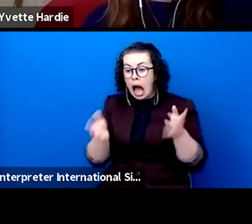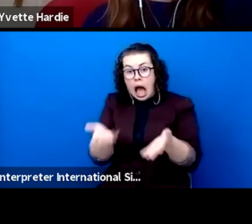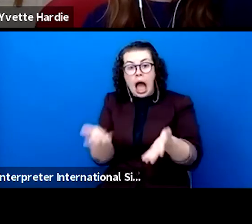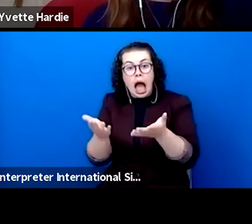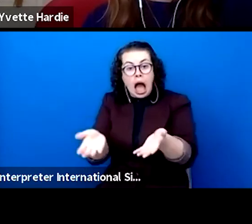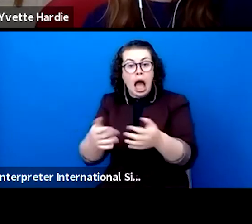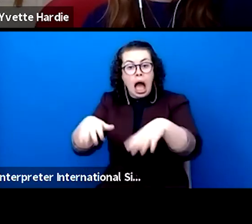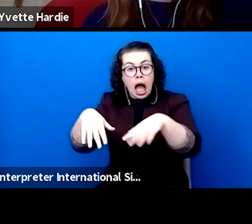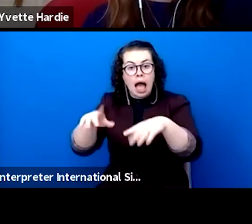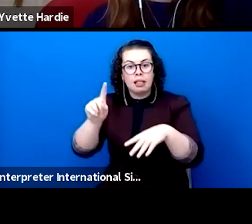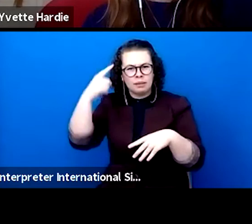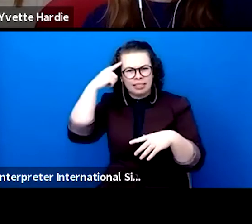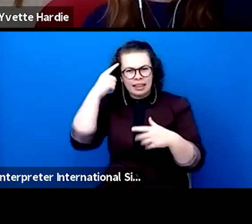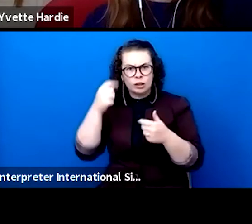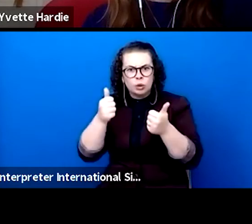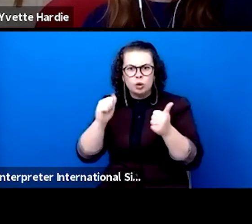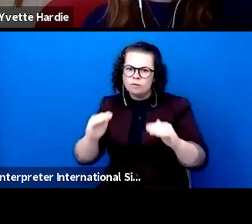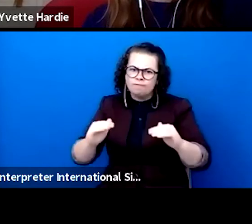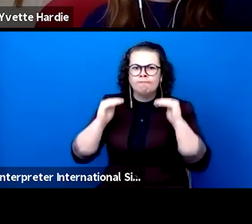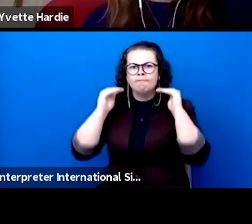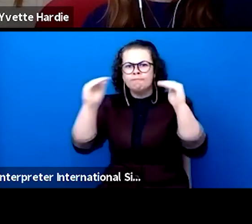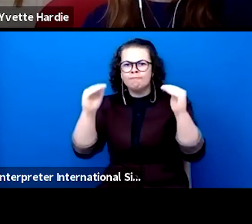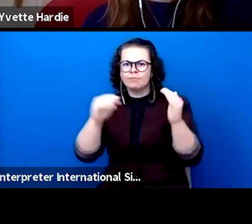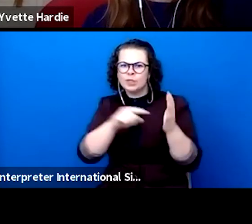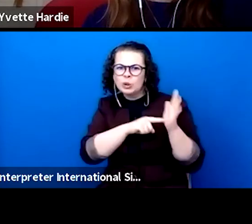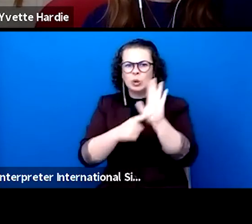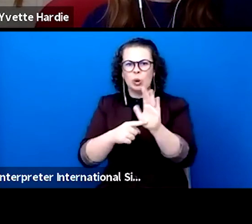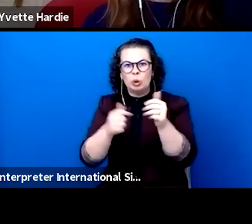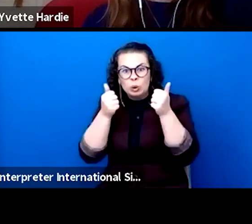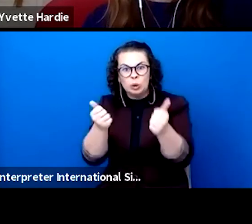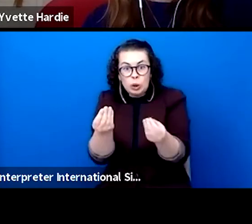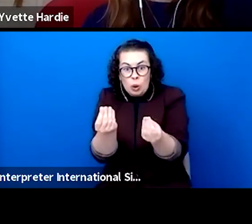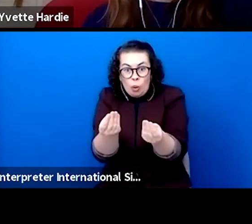have to think about that actually you know, there is amazing writers that you can bring in in-house